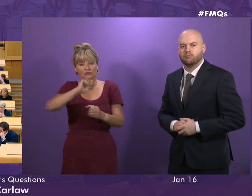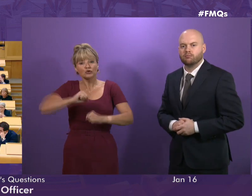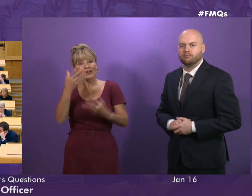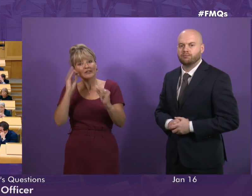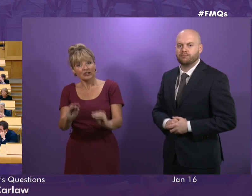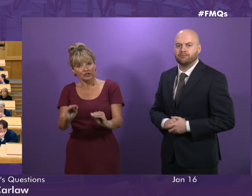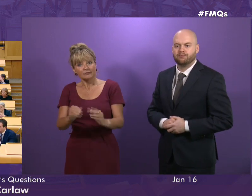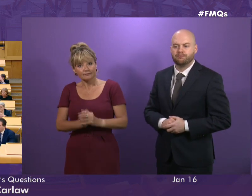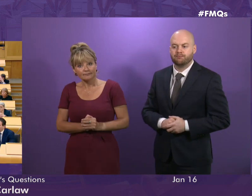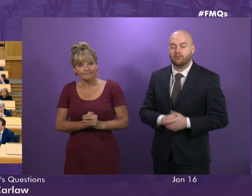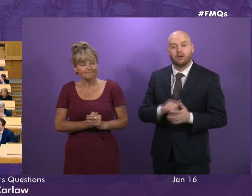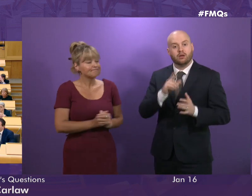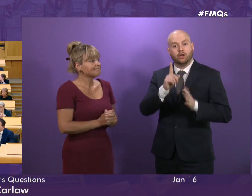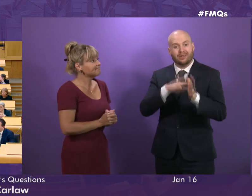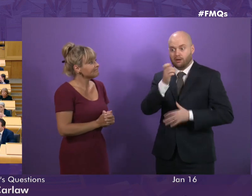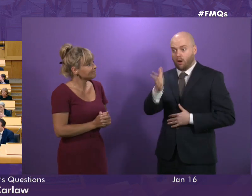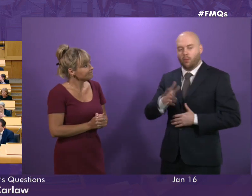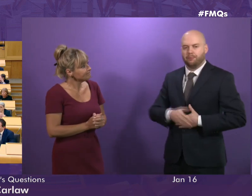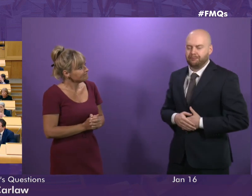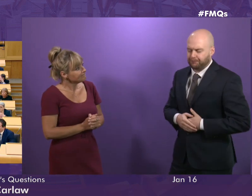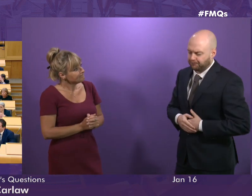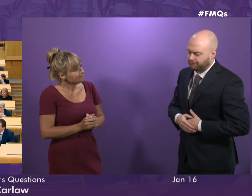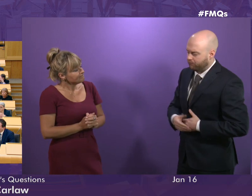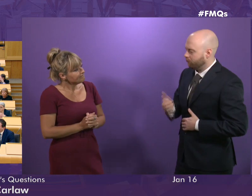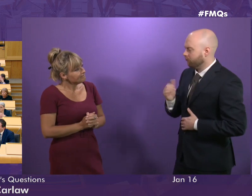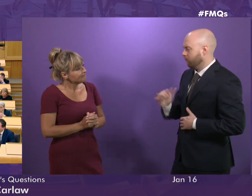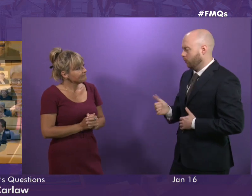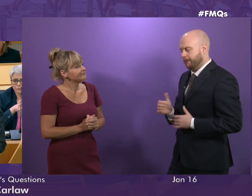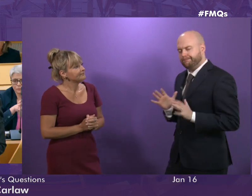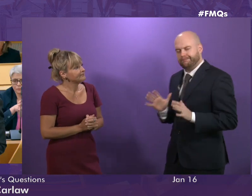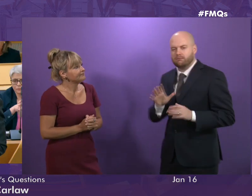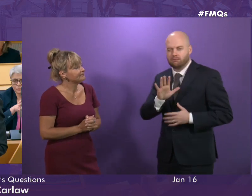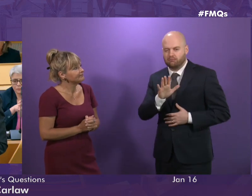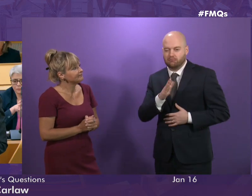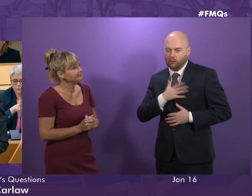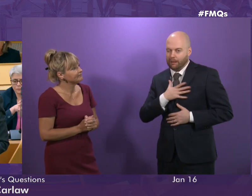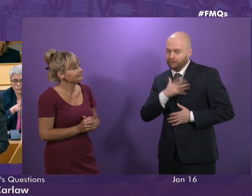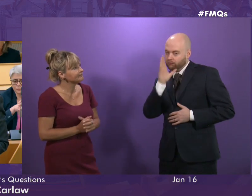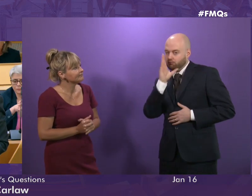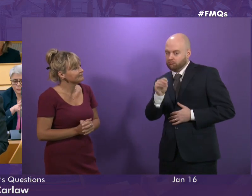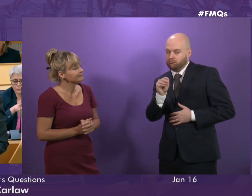Let us remind ourselves of some of the concerns that were raised in yesterday’s debate.